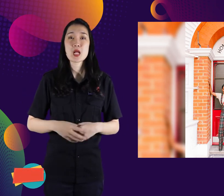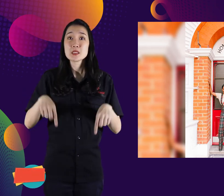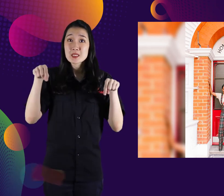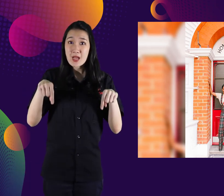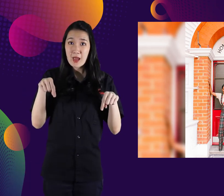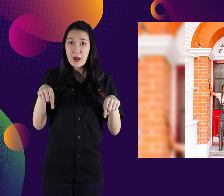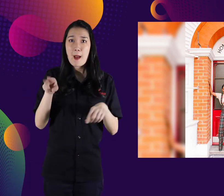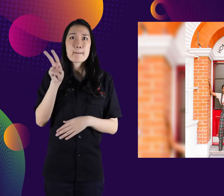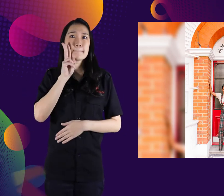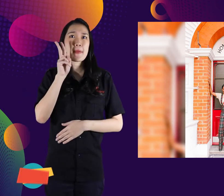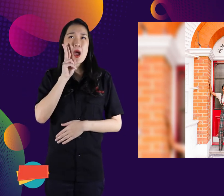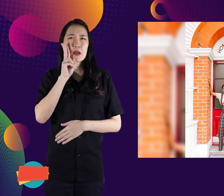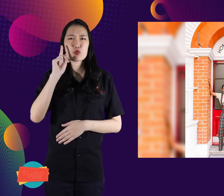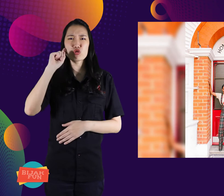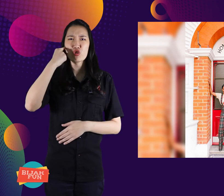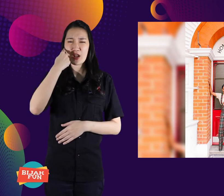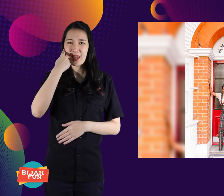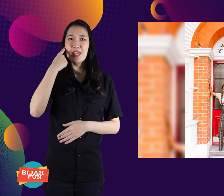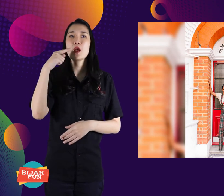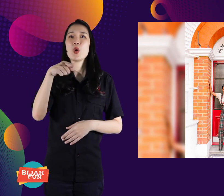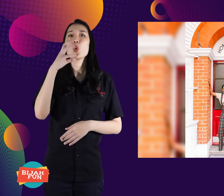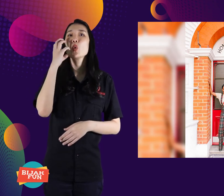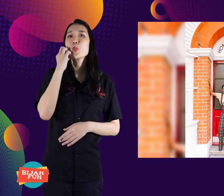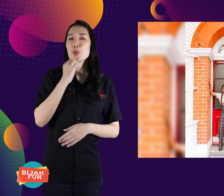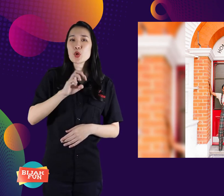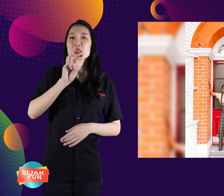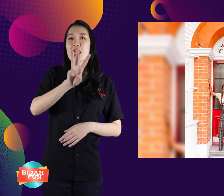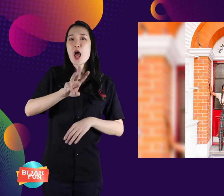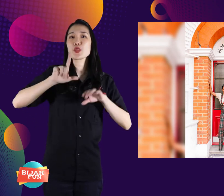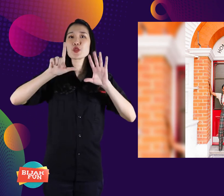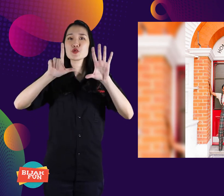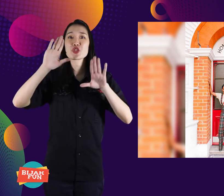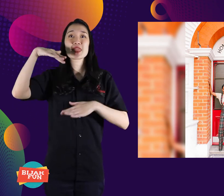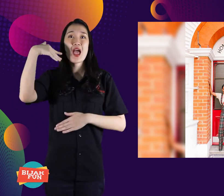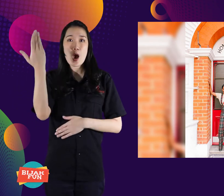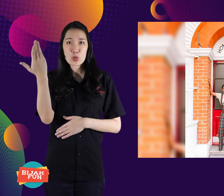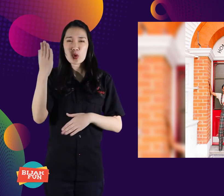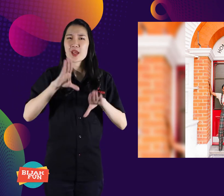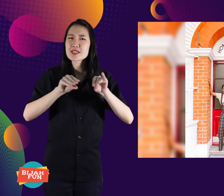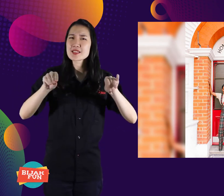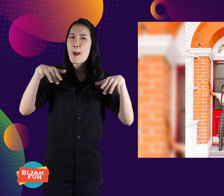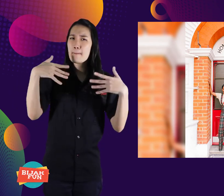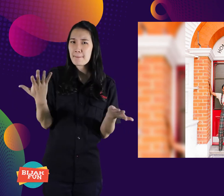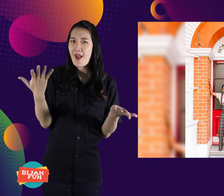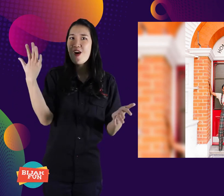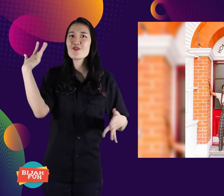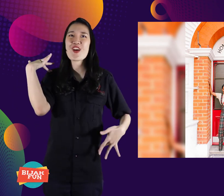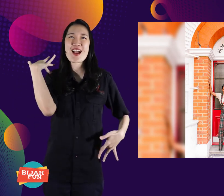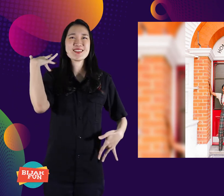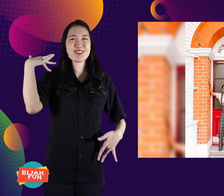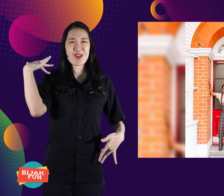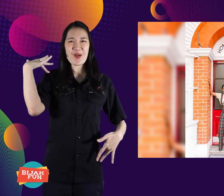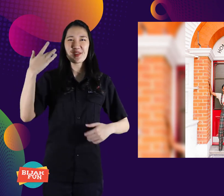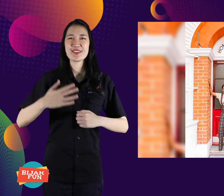Now the Deaf twins are 37 years old and work in fashion.